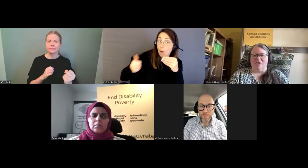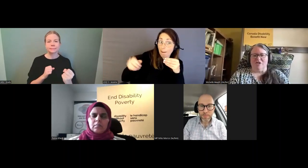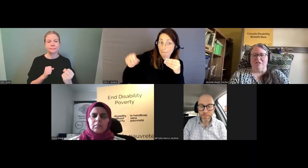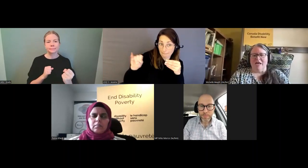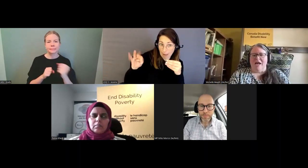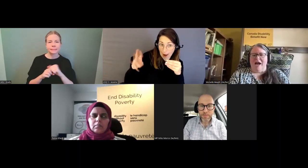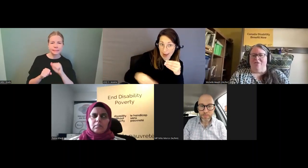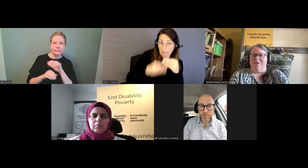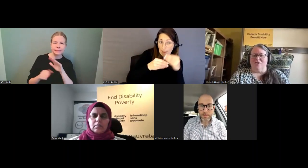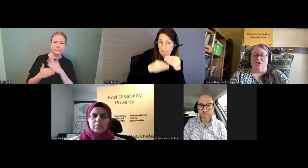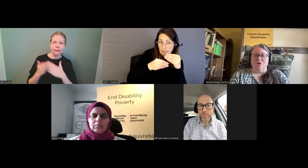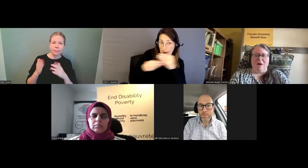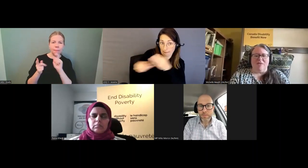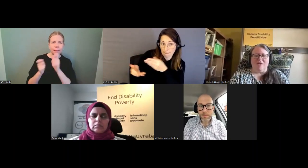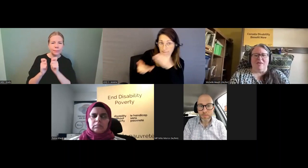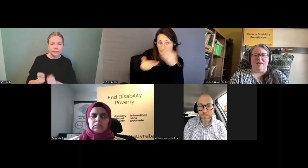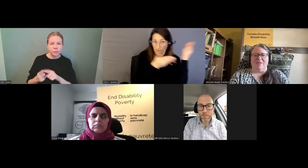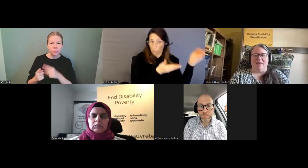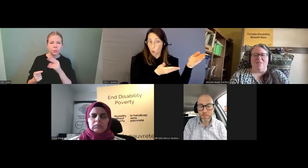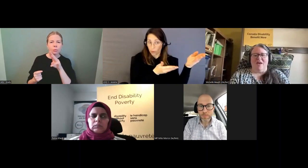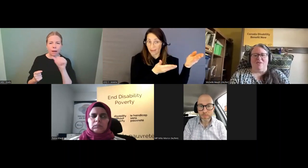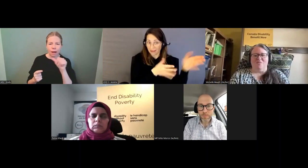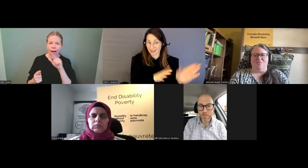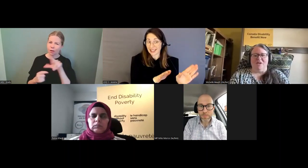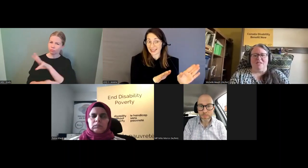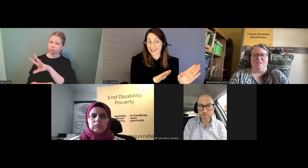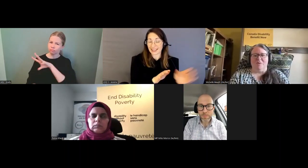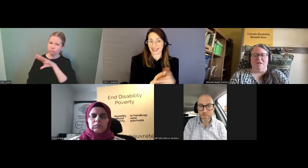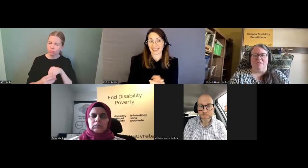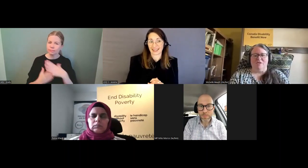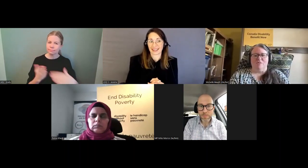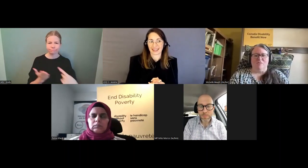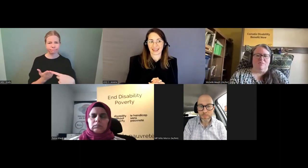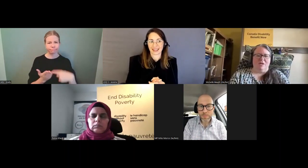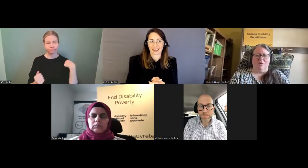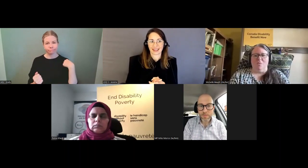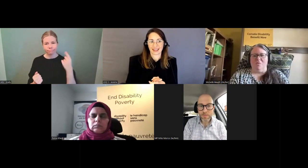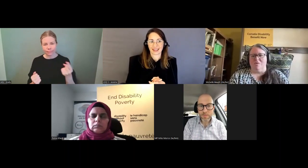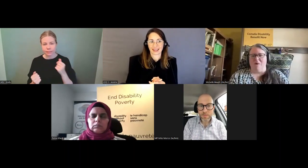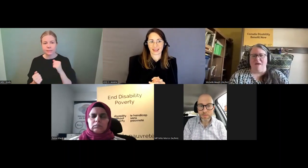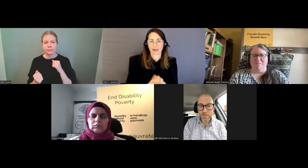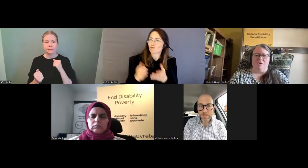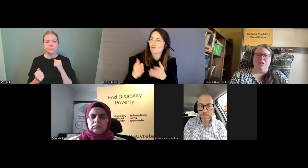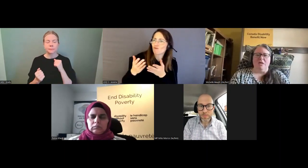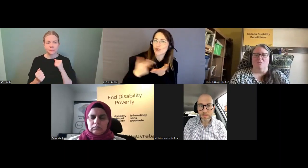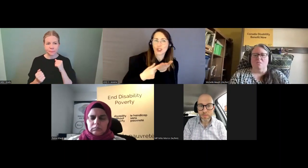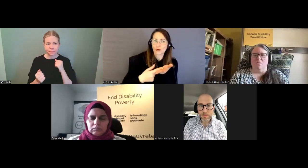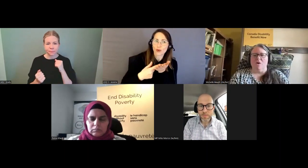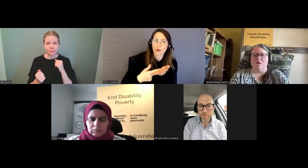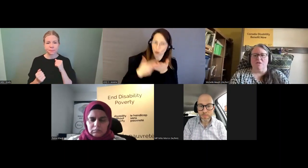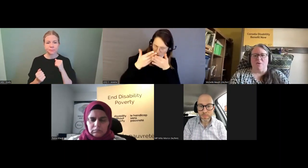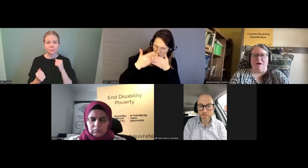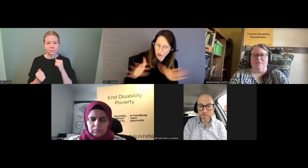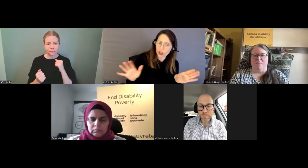THERE'S TWO I THINK IN THERE, THAT REALLY SPEAK TO THE WAY MONEY WORKS, RIGHT, FOR THE